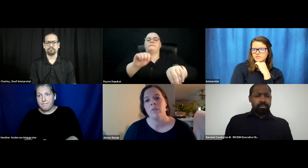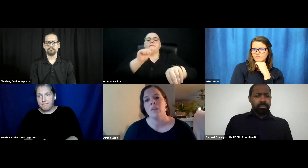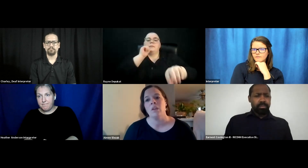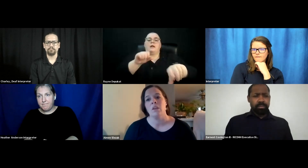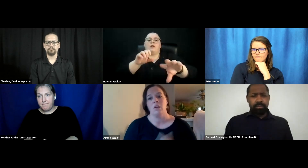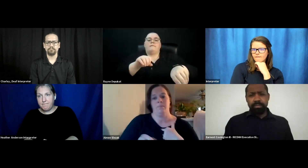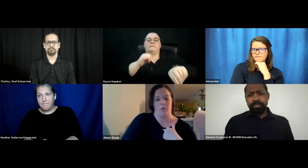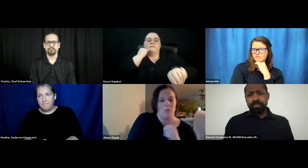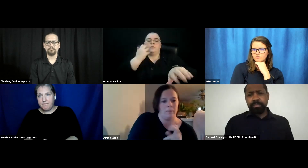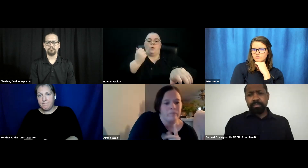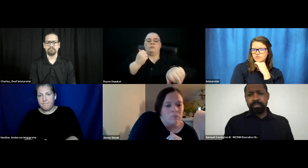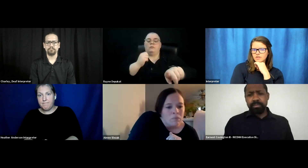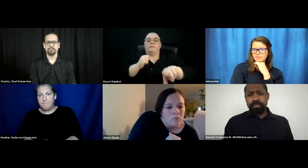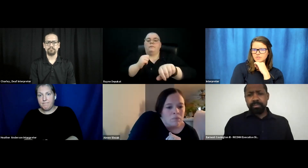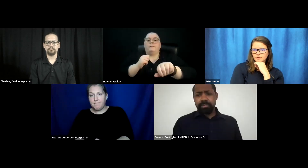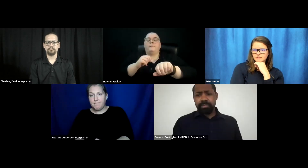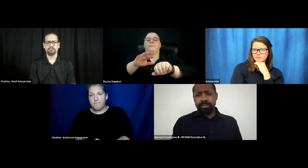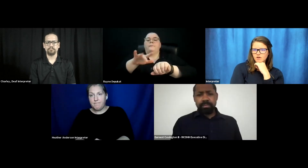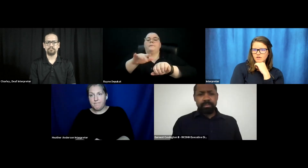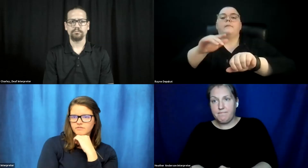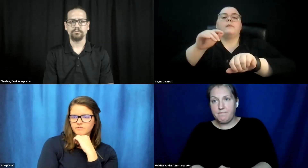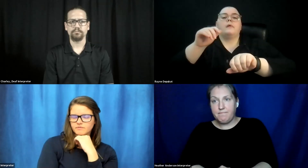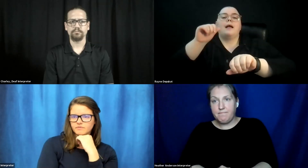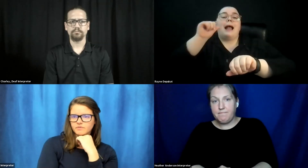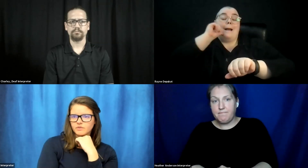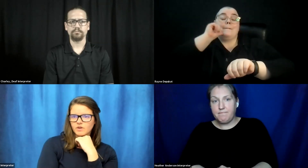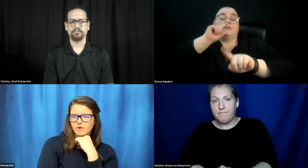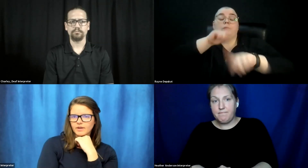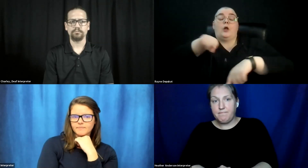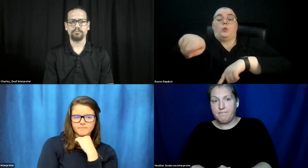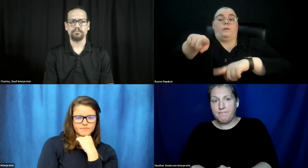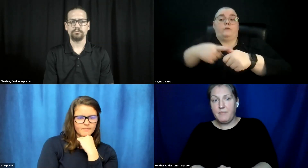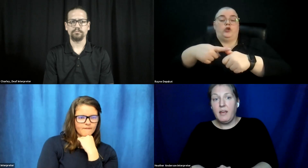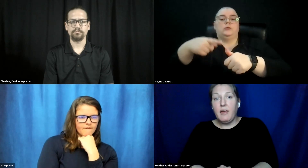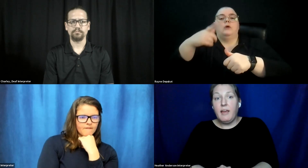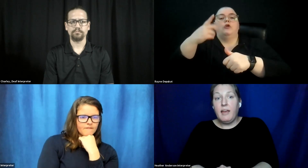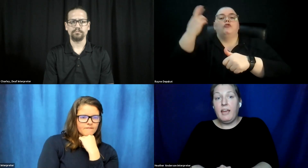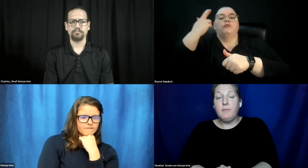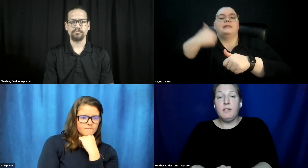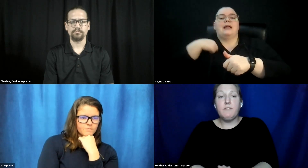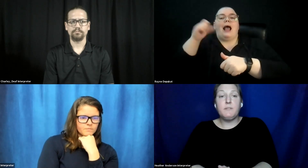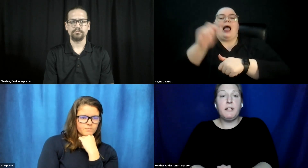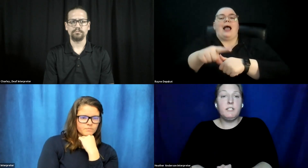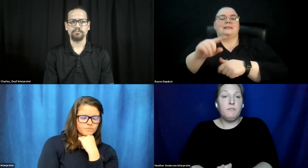Hold on. And then you run off.